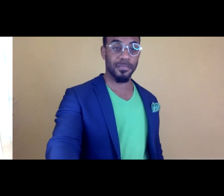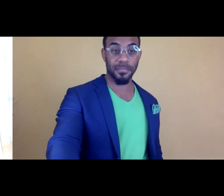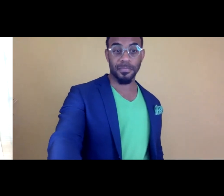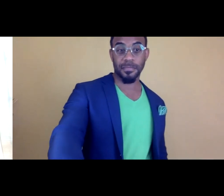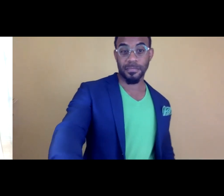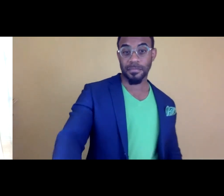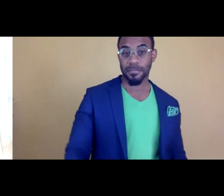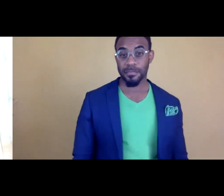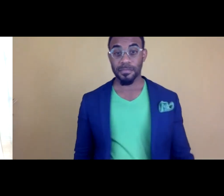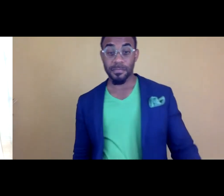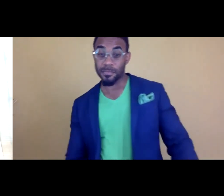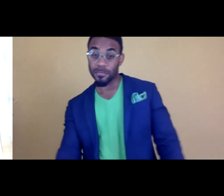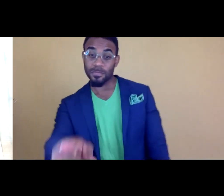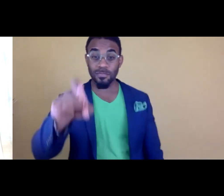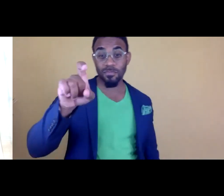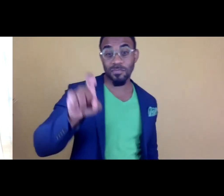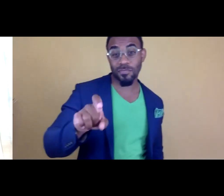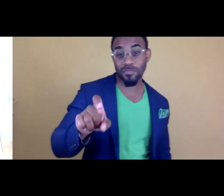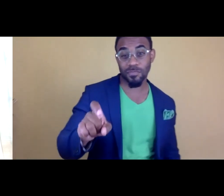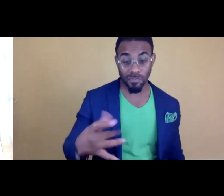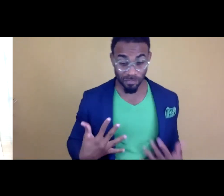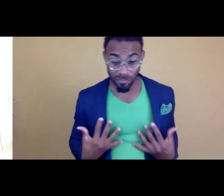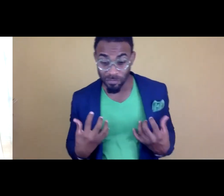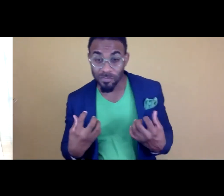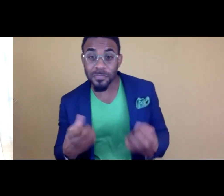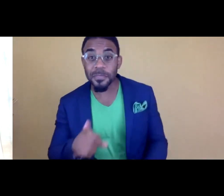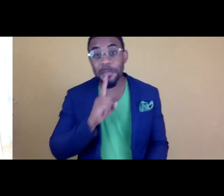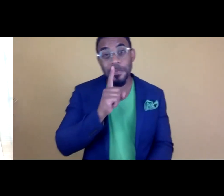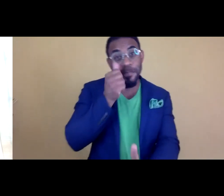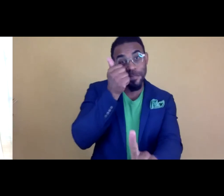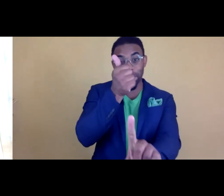Necesita valor para ser tu mismo.